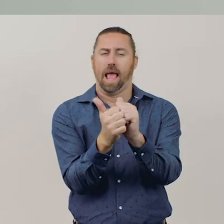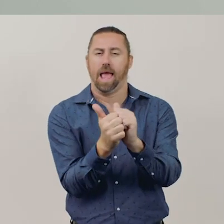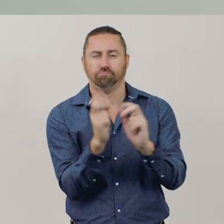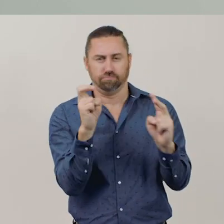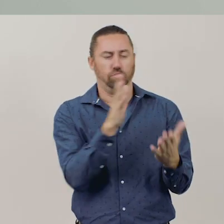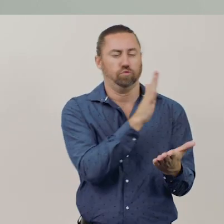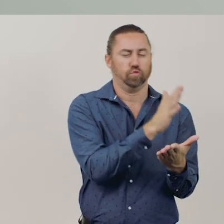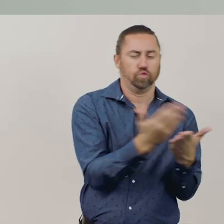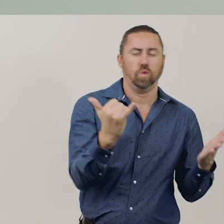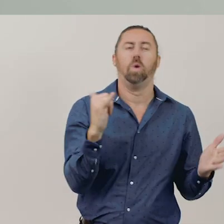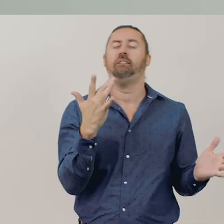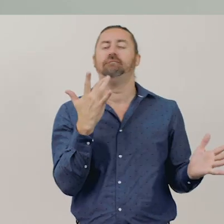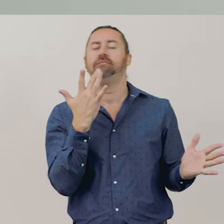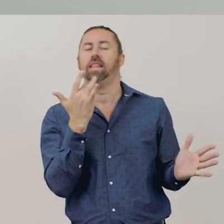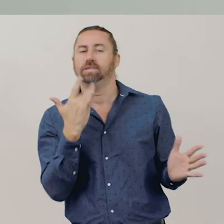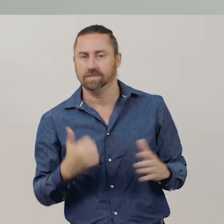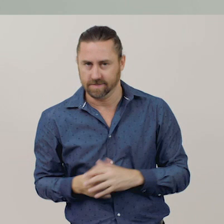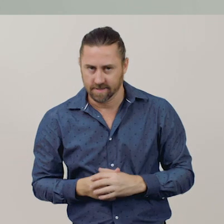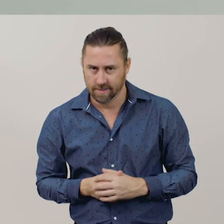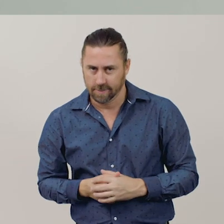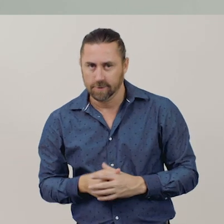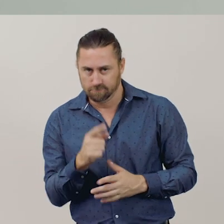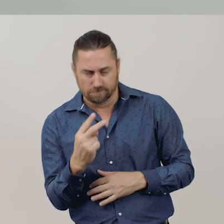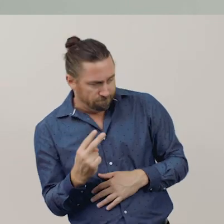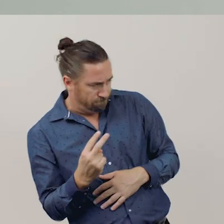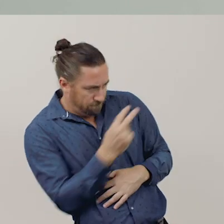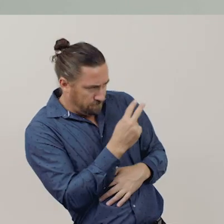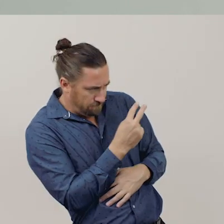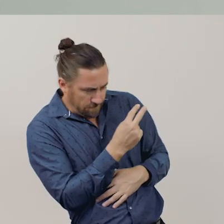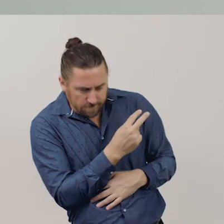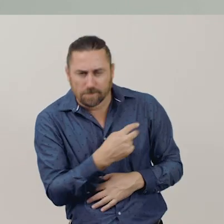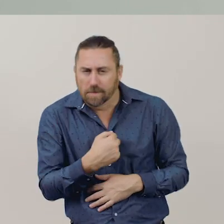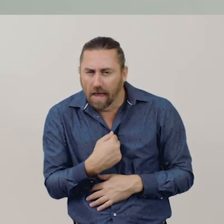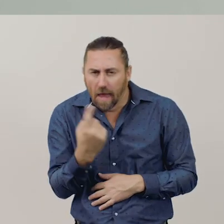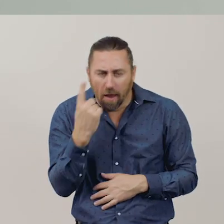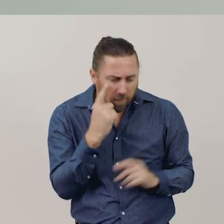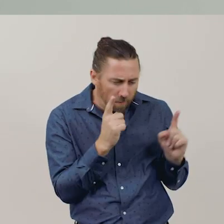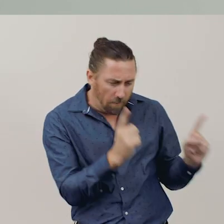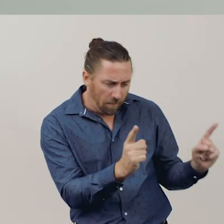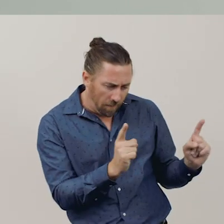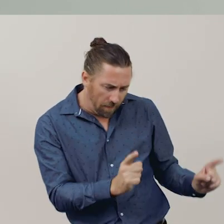We will see a statement, then use our fraction strips to work our if it’s true or false.